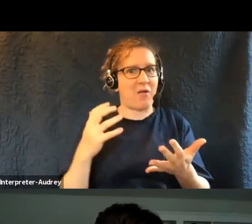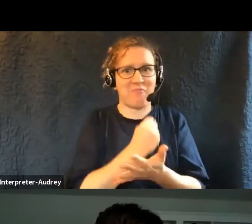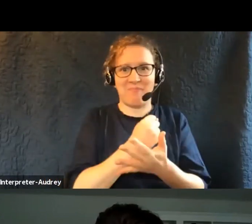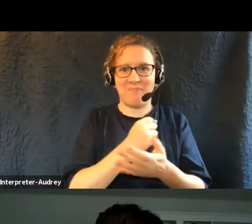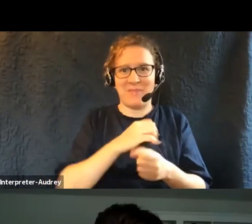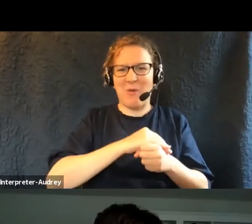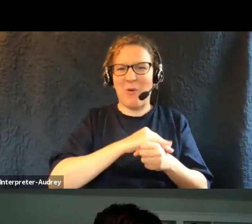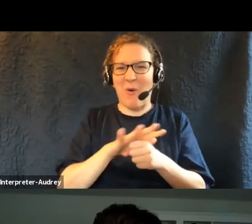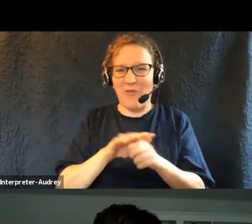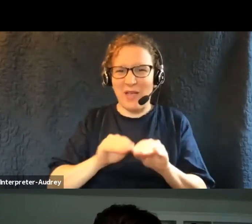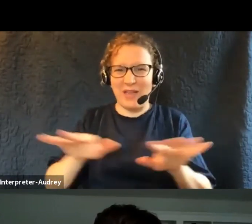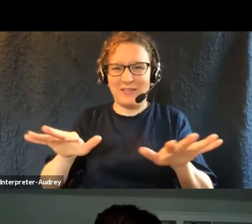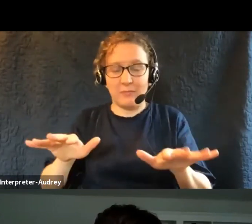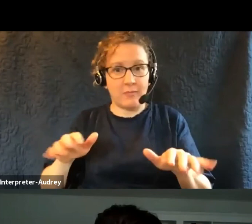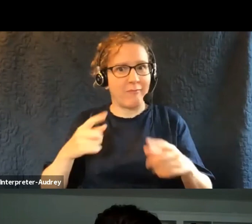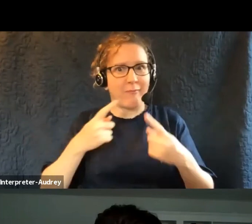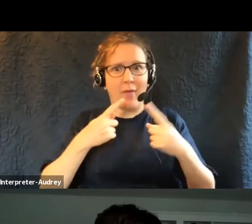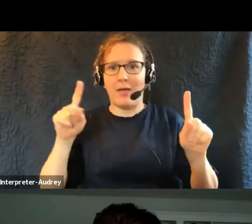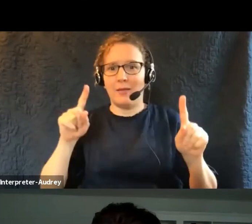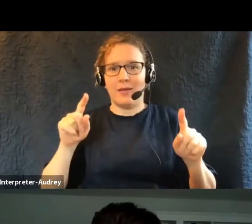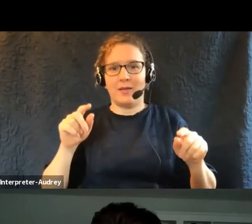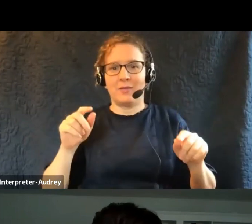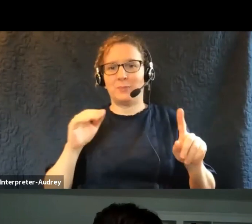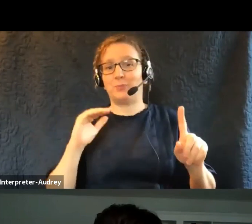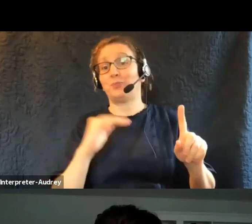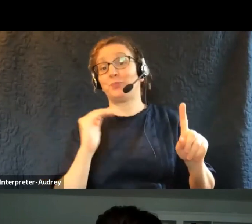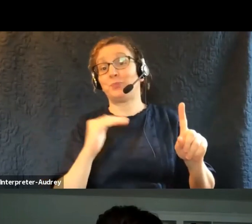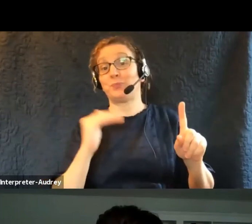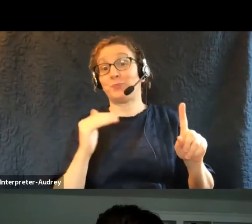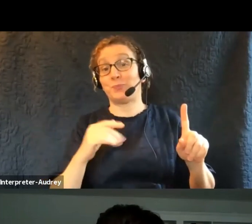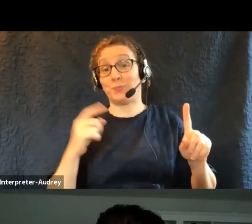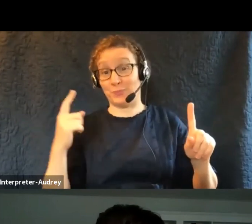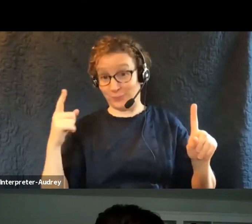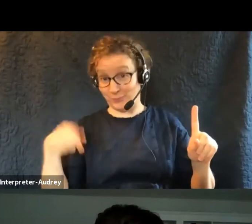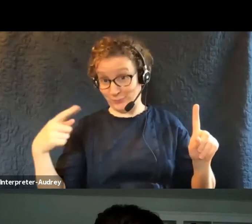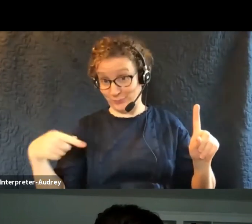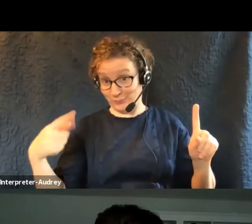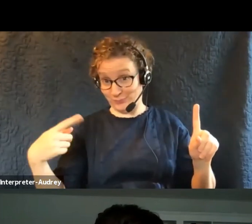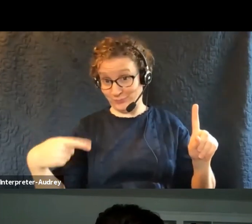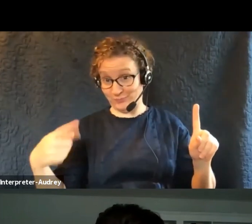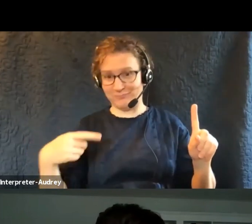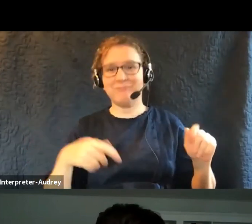Now we can finally reach the accessibility Zenith.